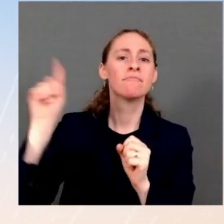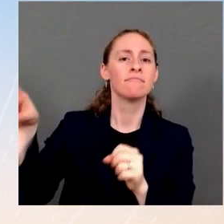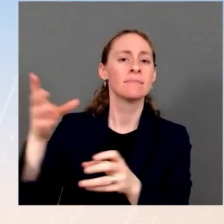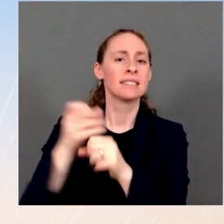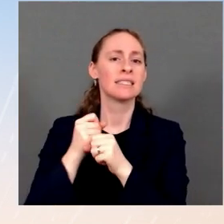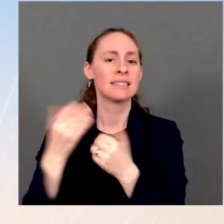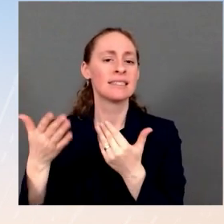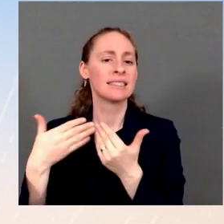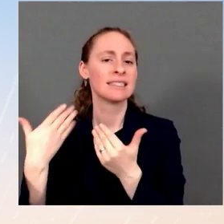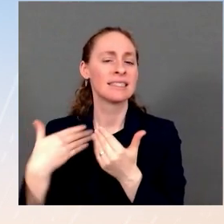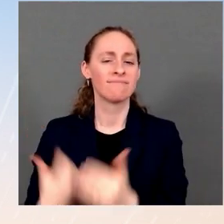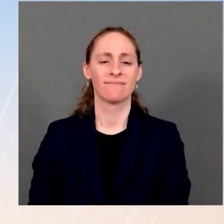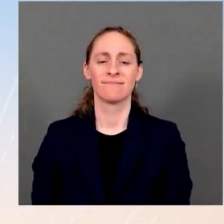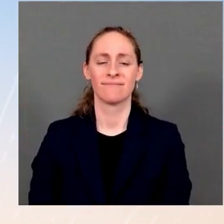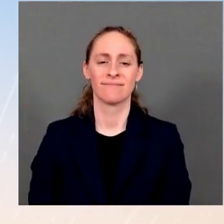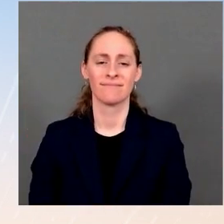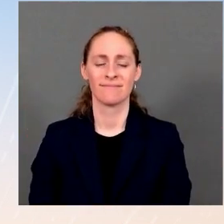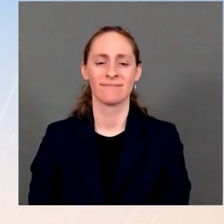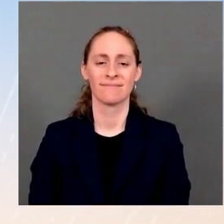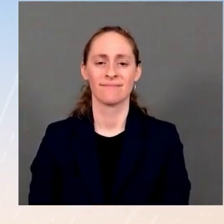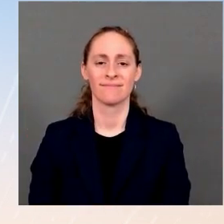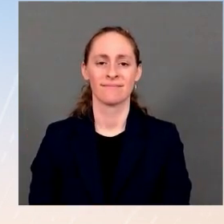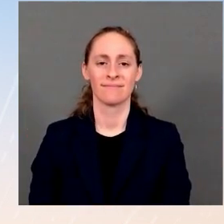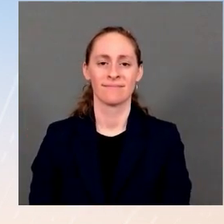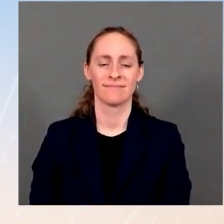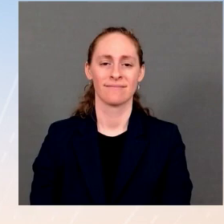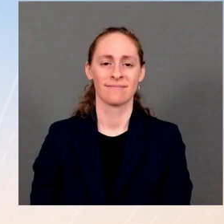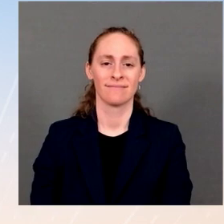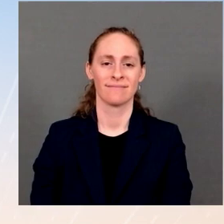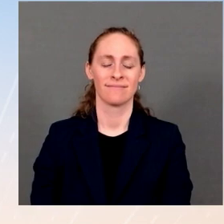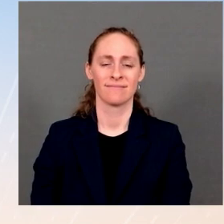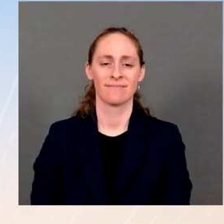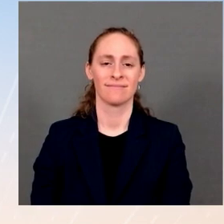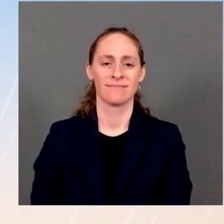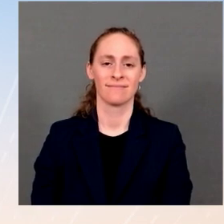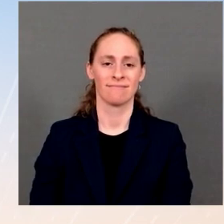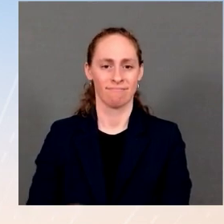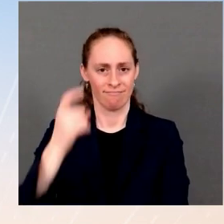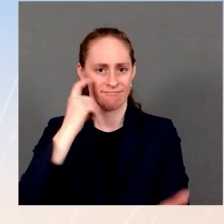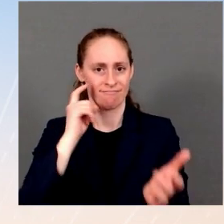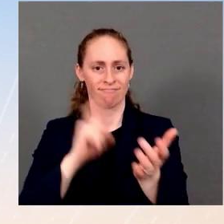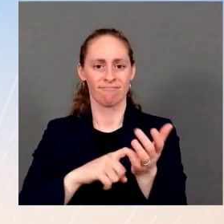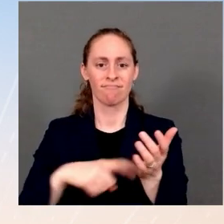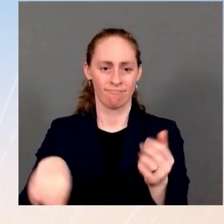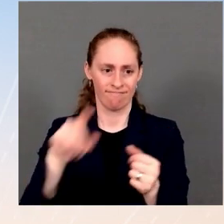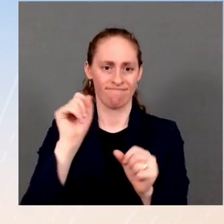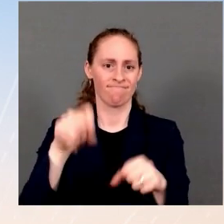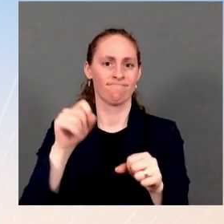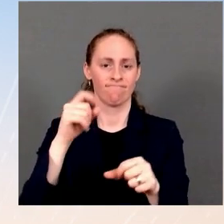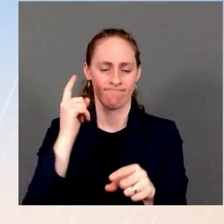So, we need to get everyone who is vaccinated now boosted. We've made them readily available. They're free.